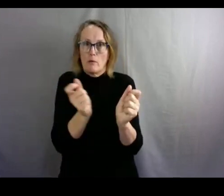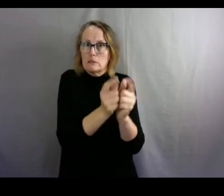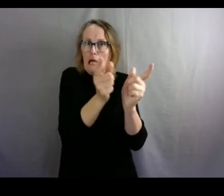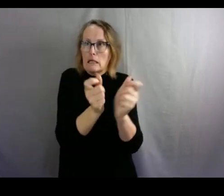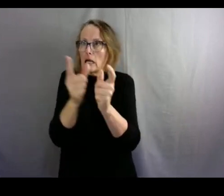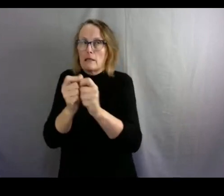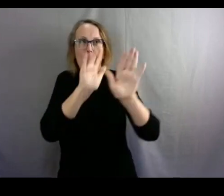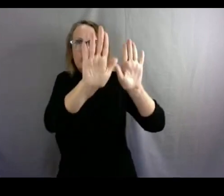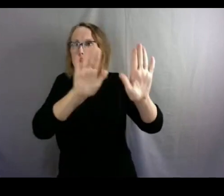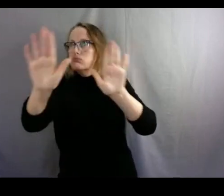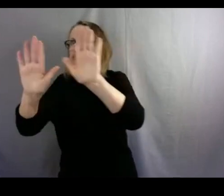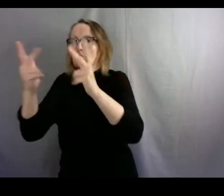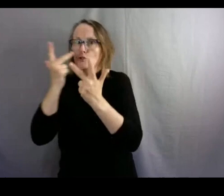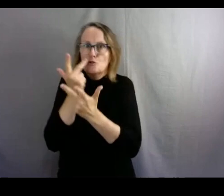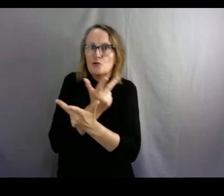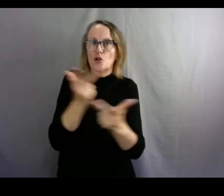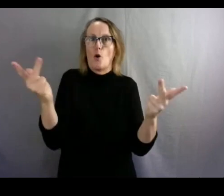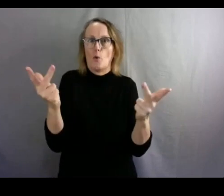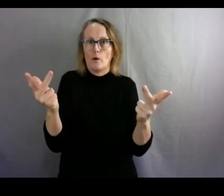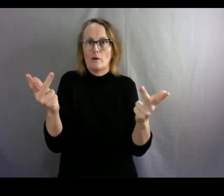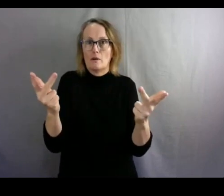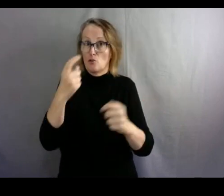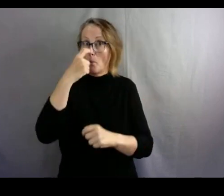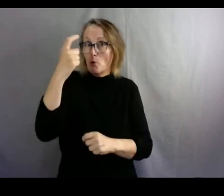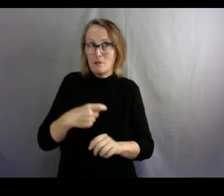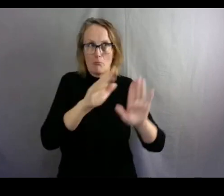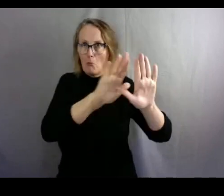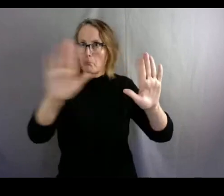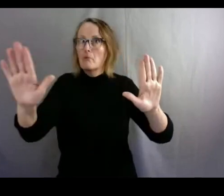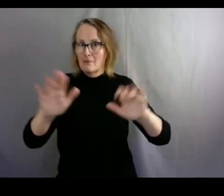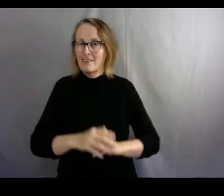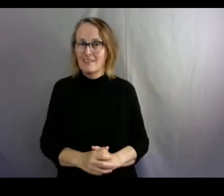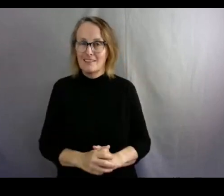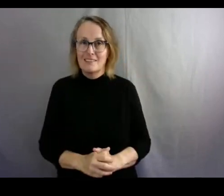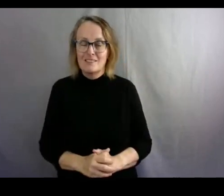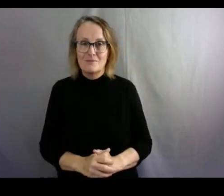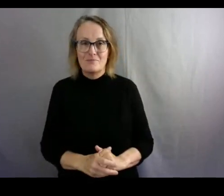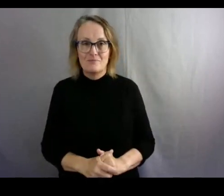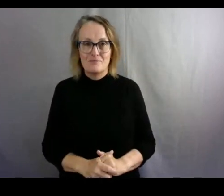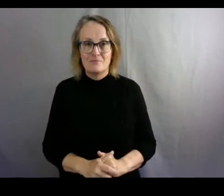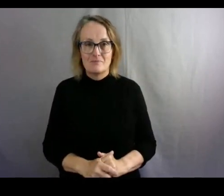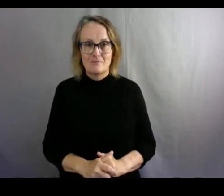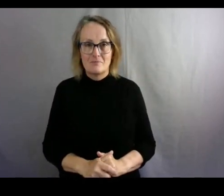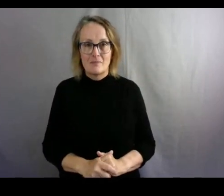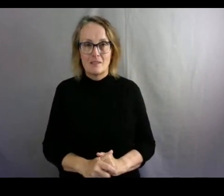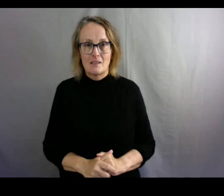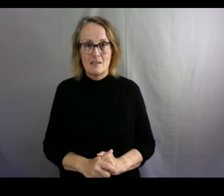by different institution and museums and so on. The first painting by Gauguin to be acquired